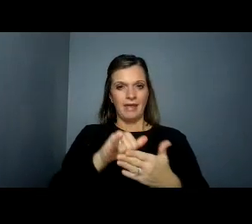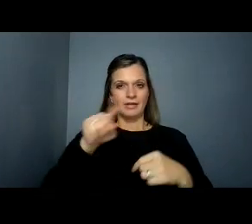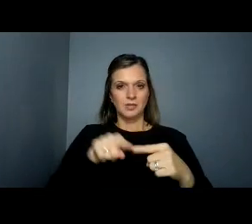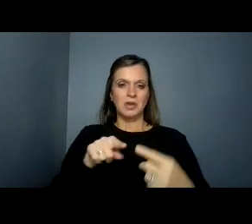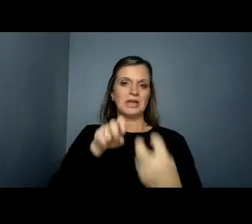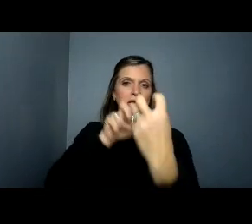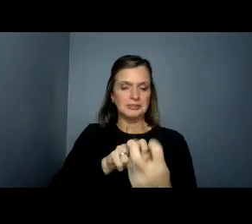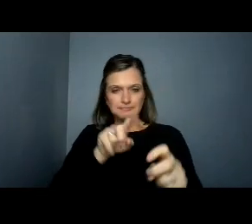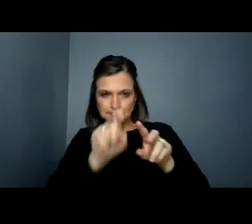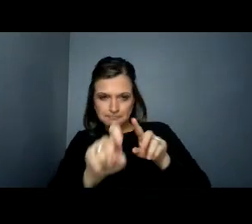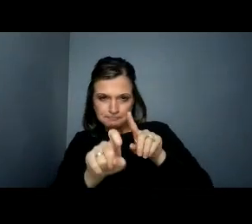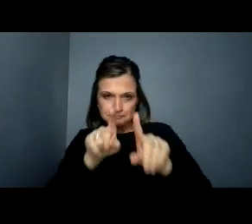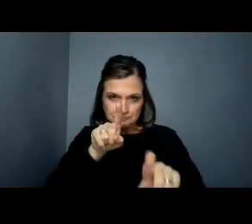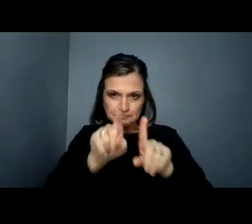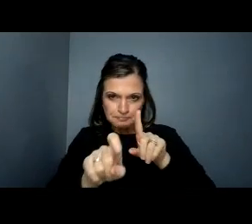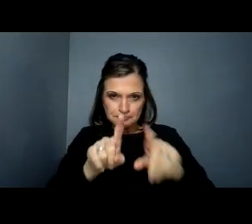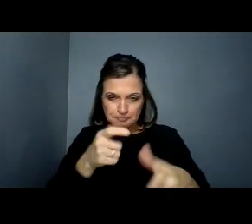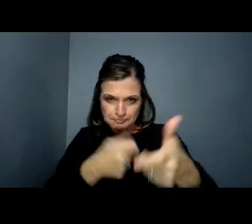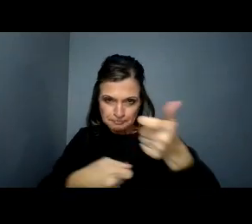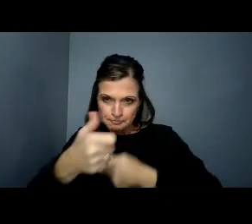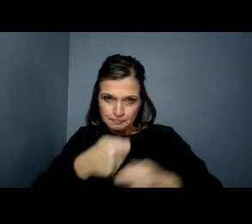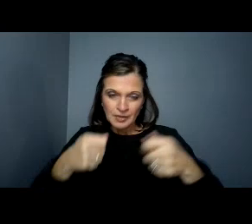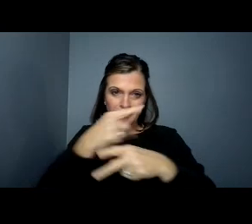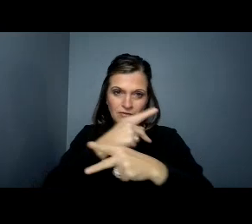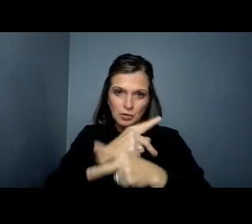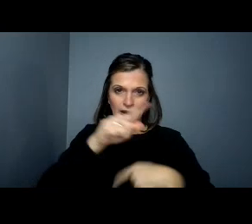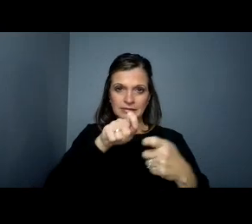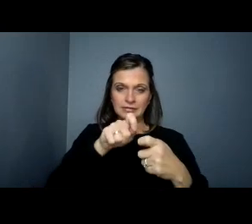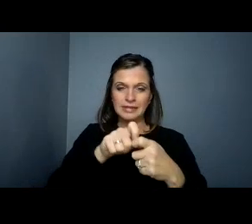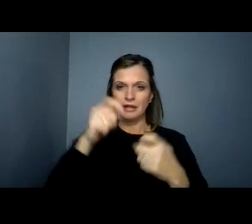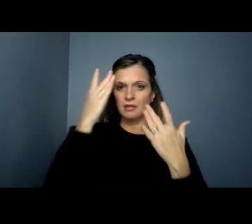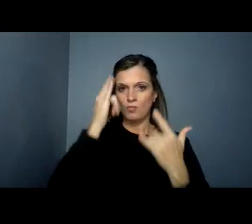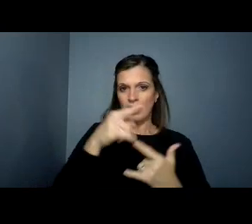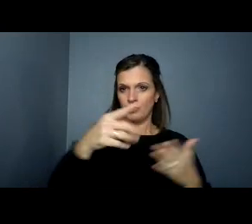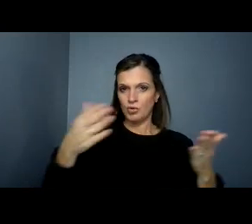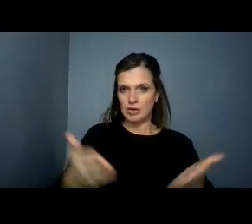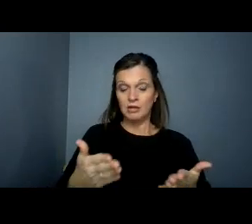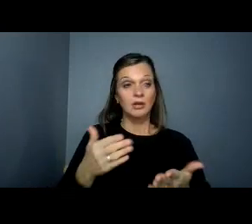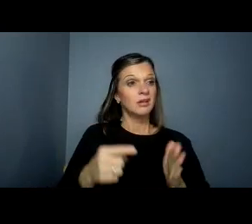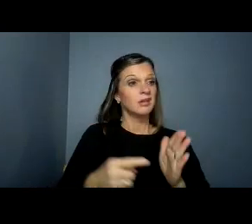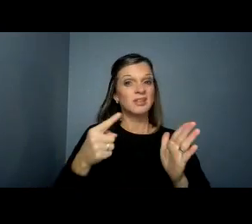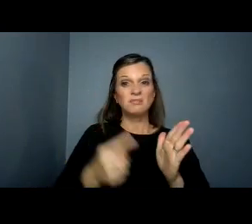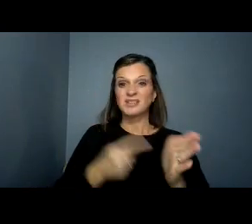Sometimes they've been years before they come in. They've been my wife's kids, grandchildren.